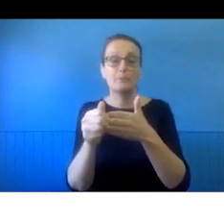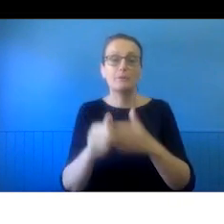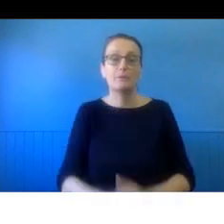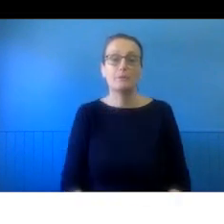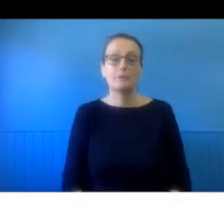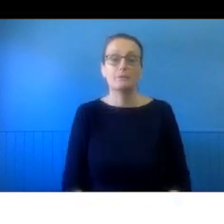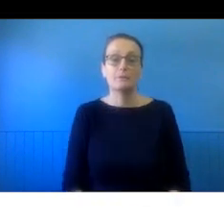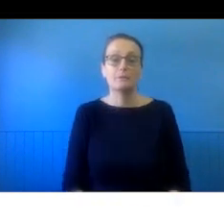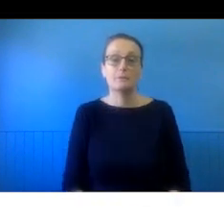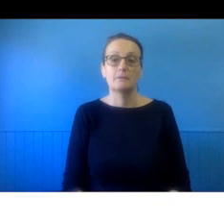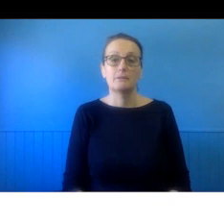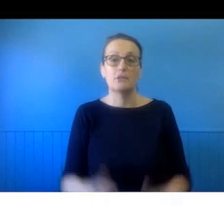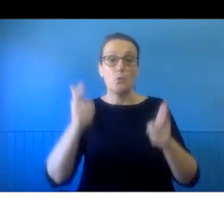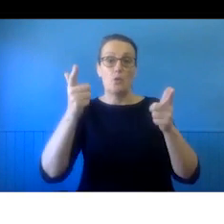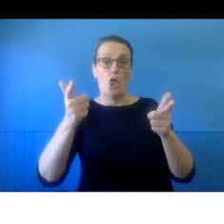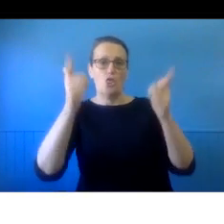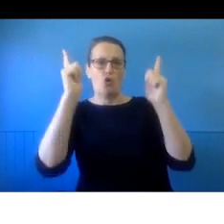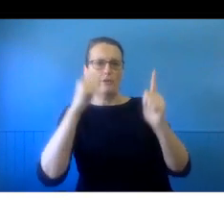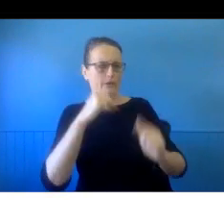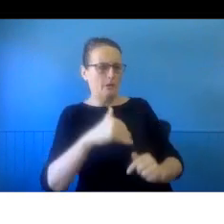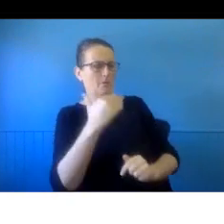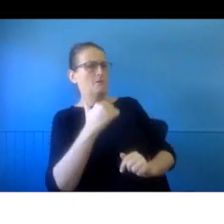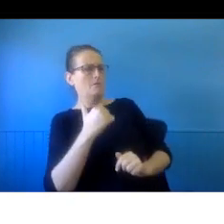as a challenge by authority, and I think that's a really important one